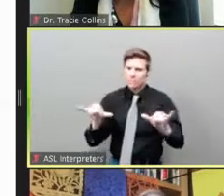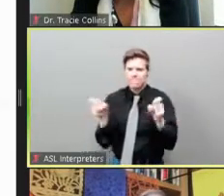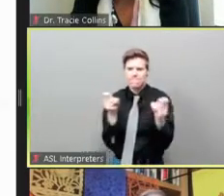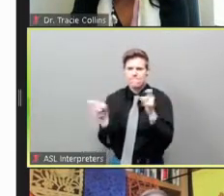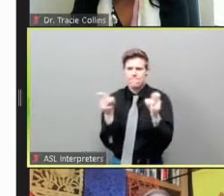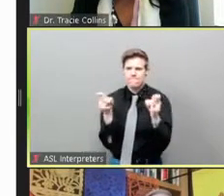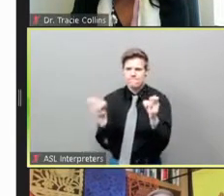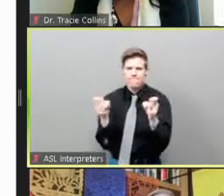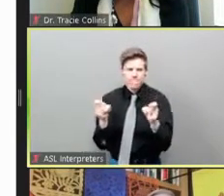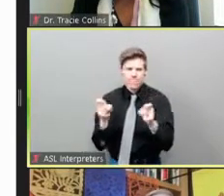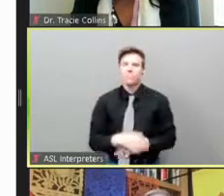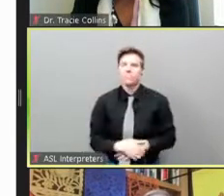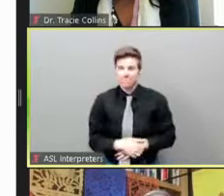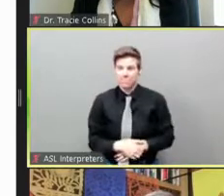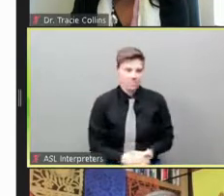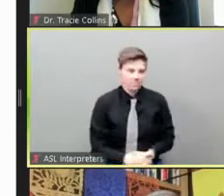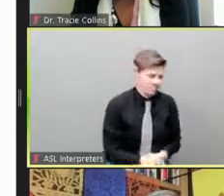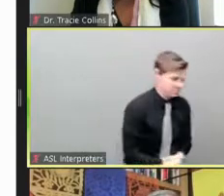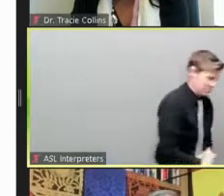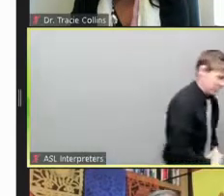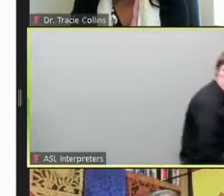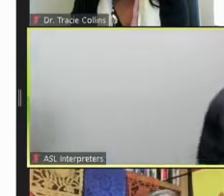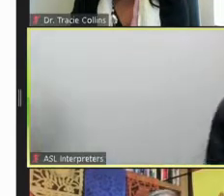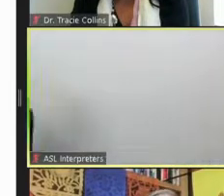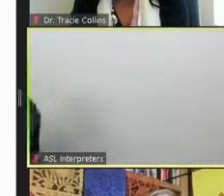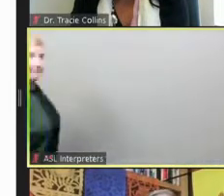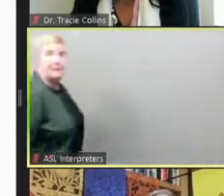Green one on top is the same as the blue curve. I just showed you. You can